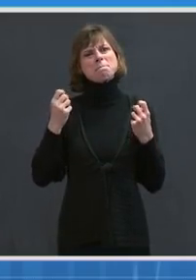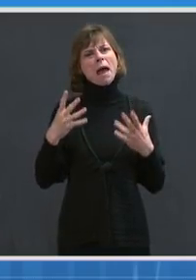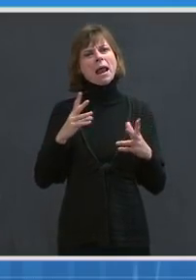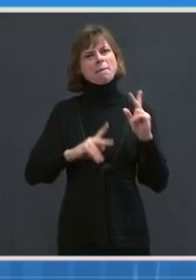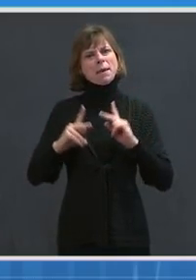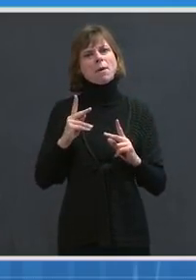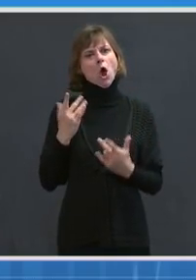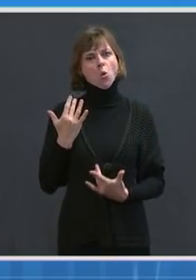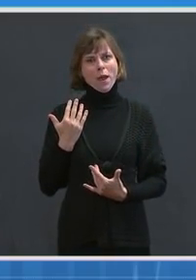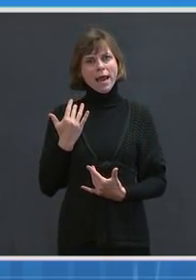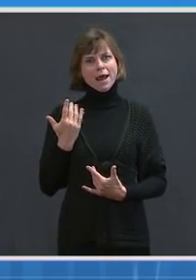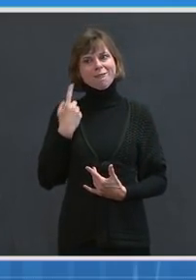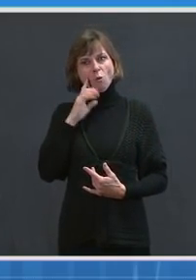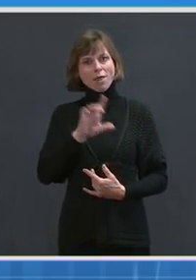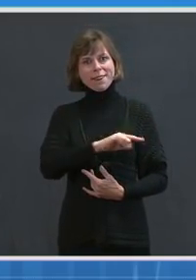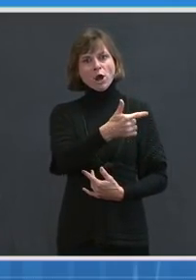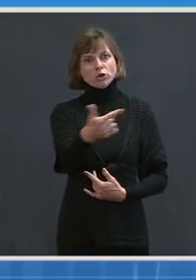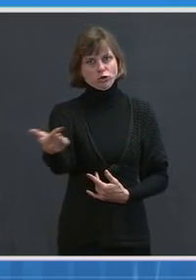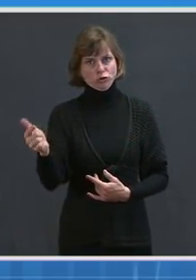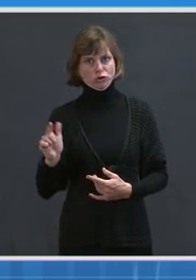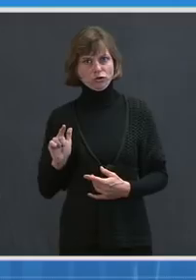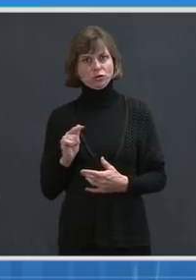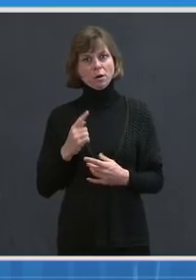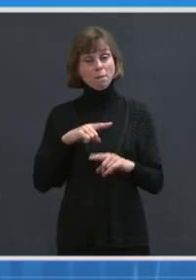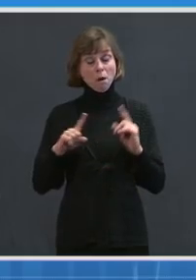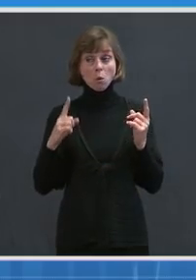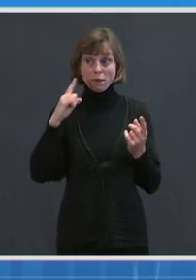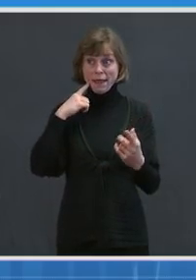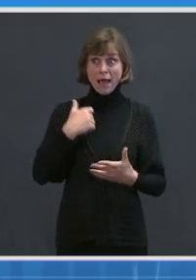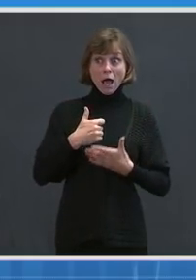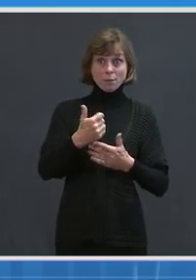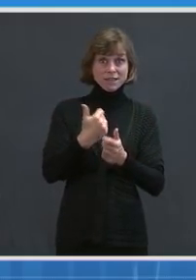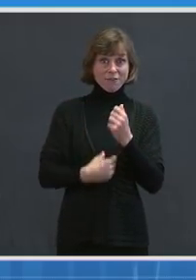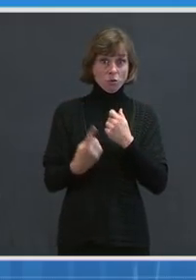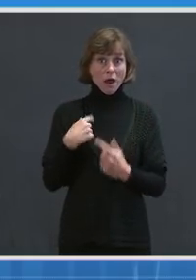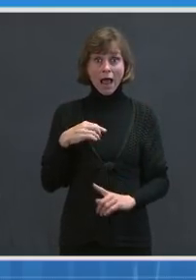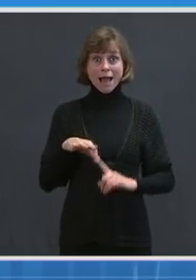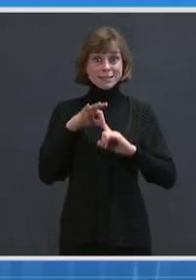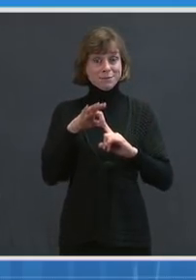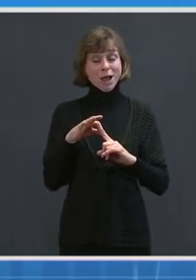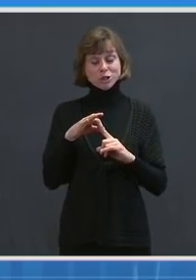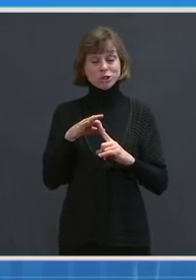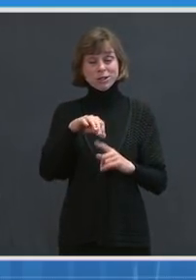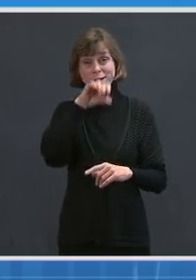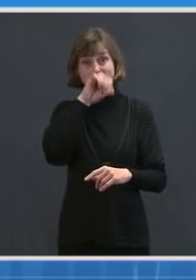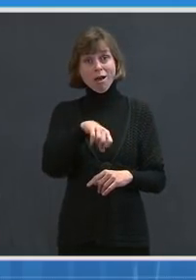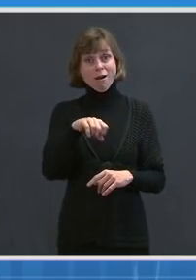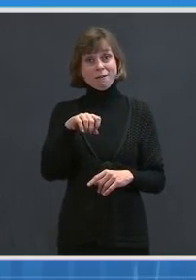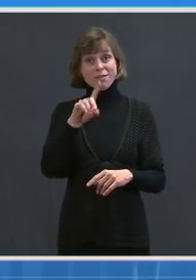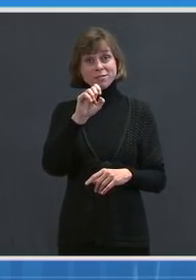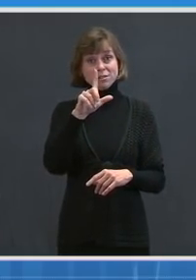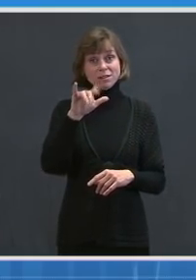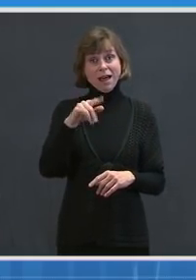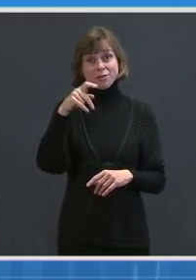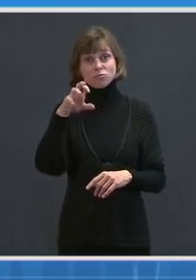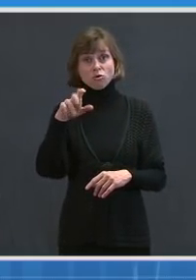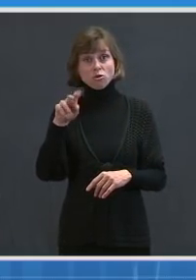But we find it helpful for everybody -- I particularly like the Dolly Parton song myself. Ev- -- that's one of my favorites.